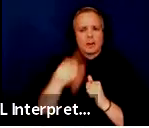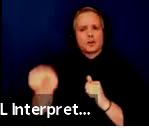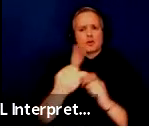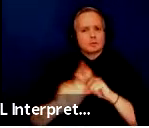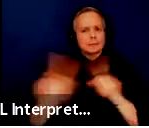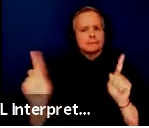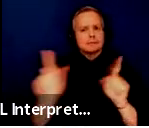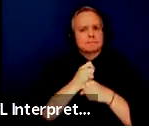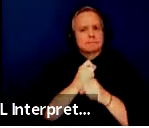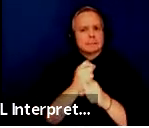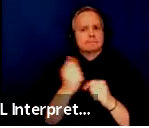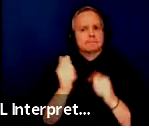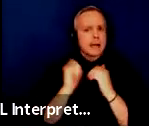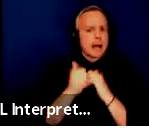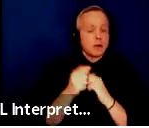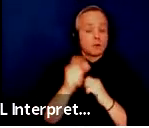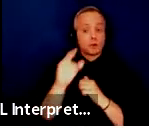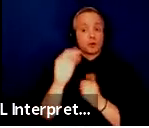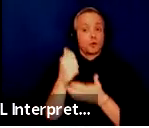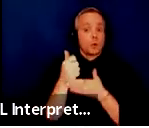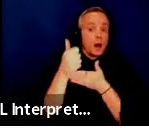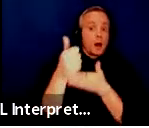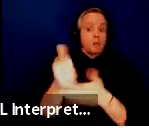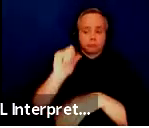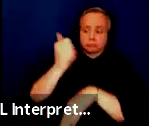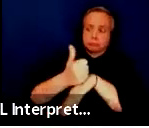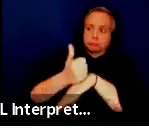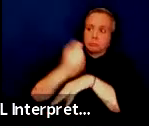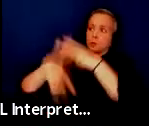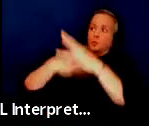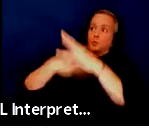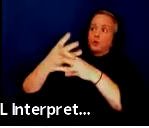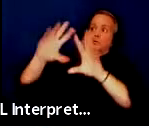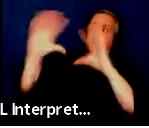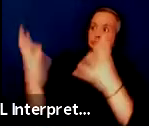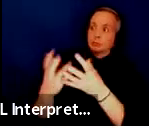HOW CAN YOU HELP TO CREATE A WORLD THAT IS ACCESSIBLE AND